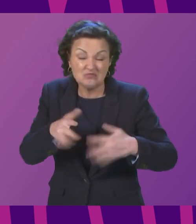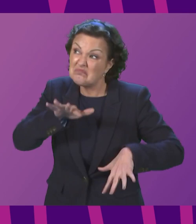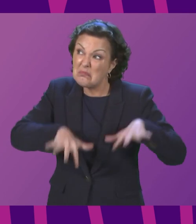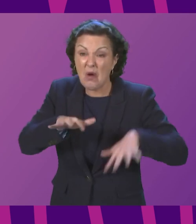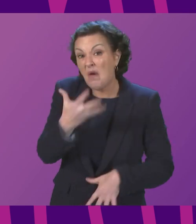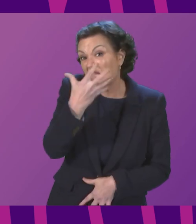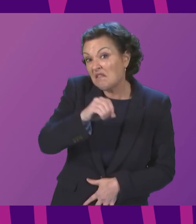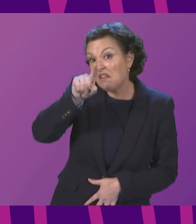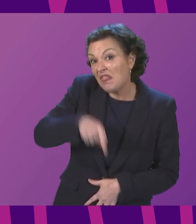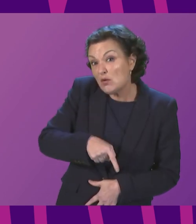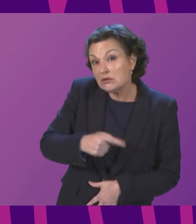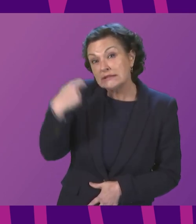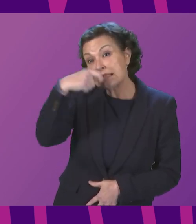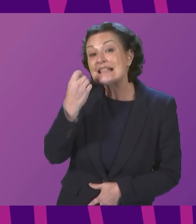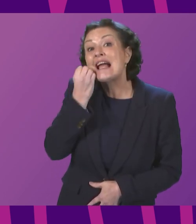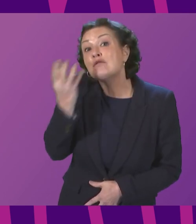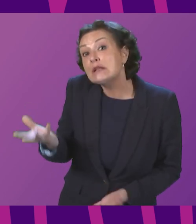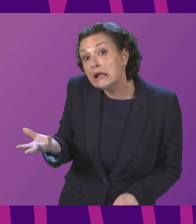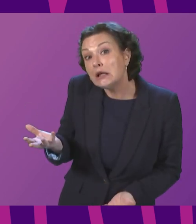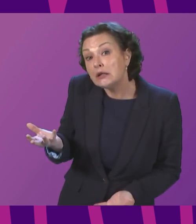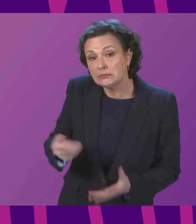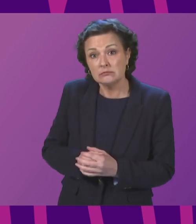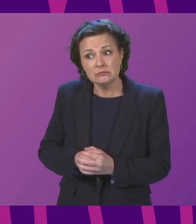50,000 tests a day. Does the First Minister recognise that that will have resulted in